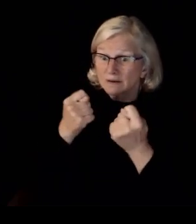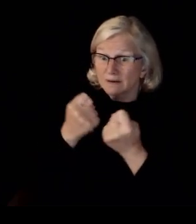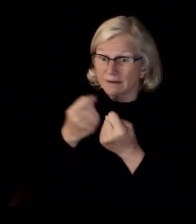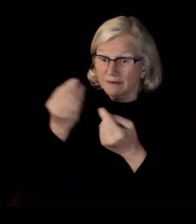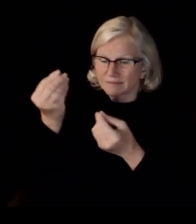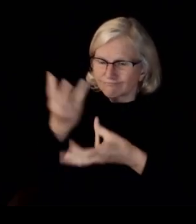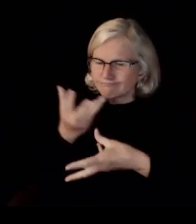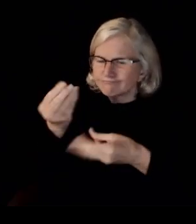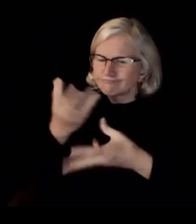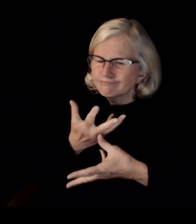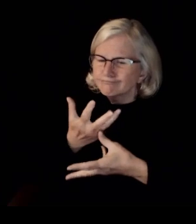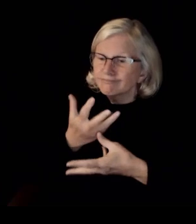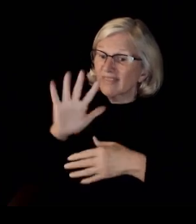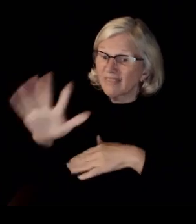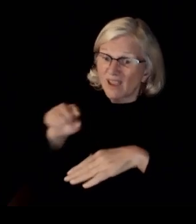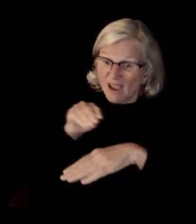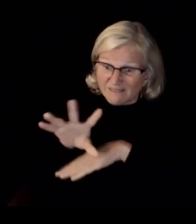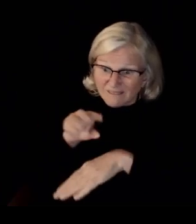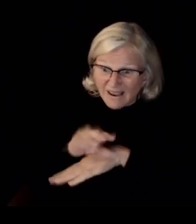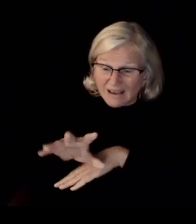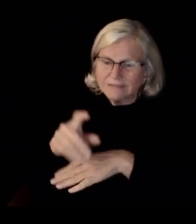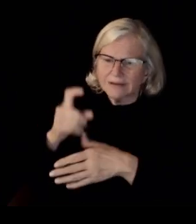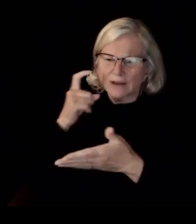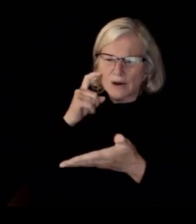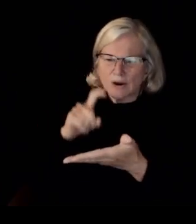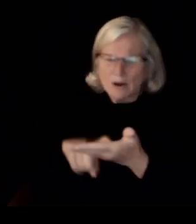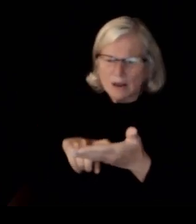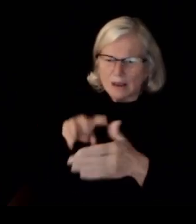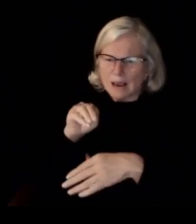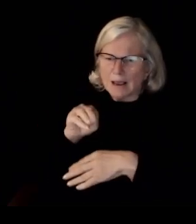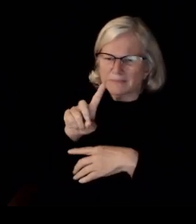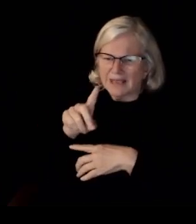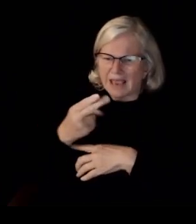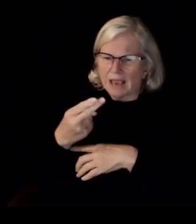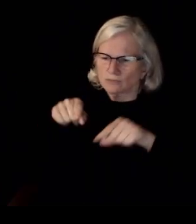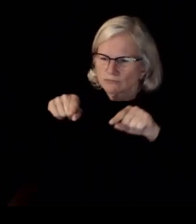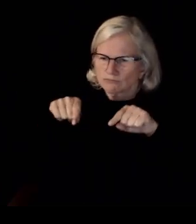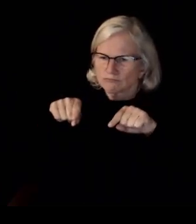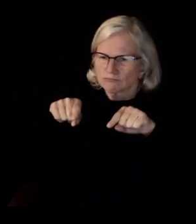with what MDH has been tracking and responding to and discussing publicly there has been